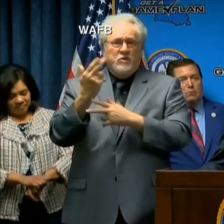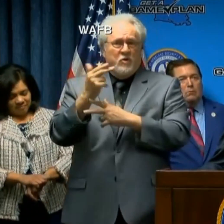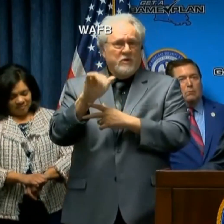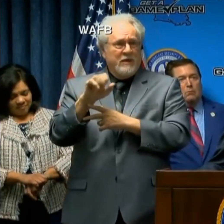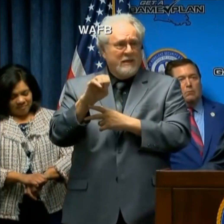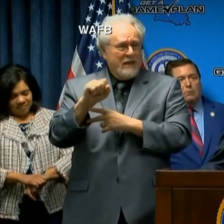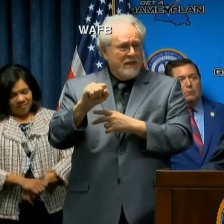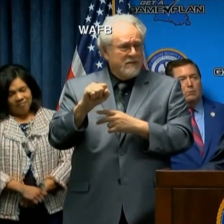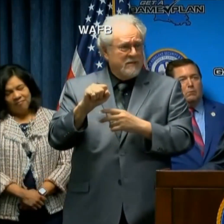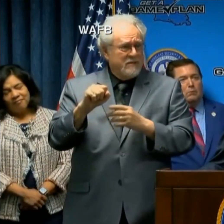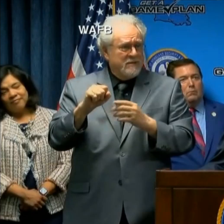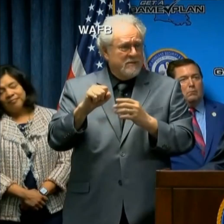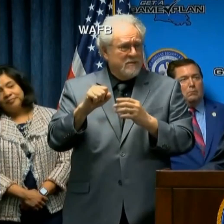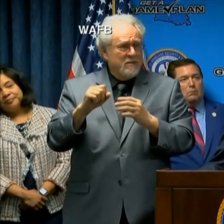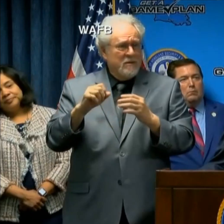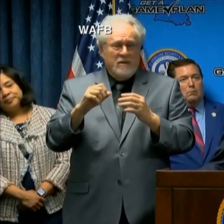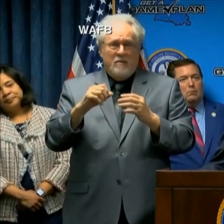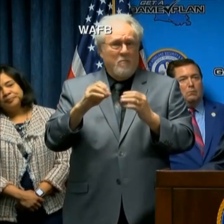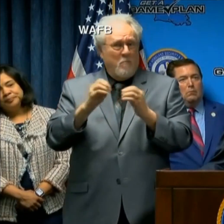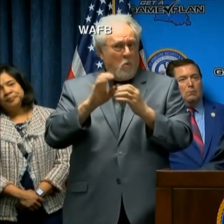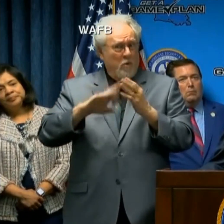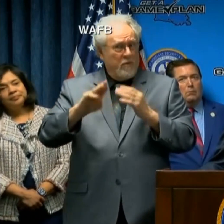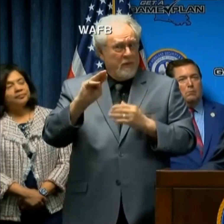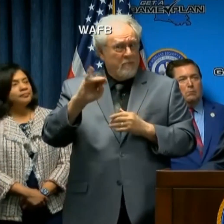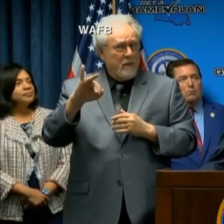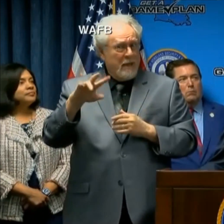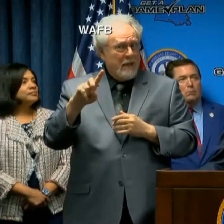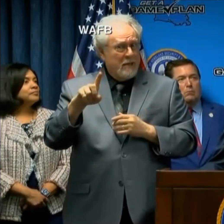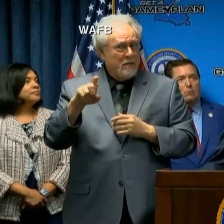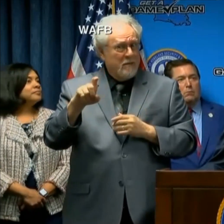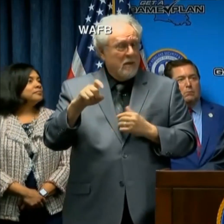risen above that level to a simplification I have said that before